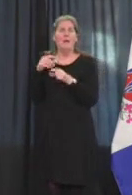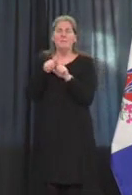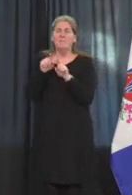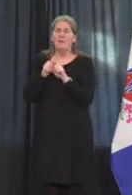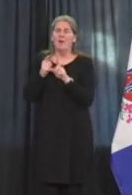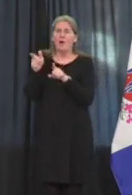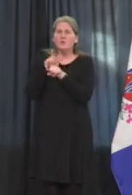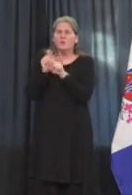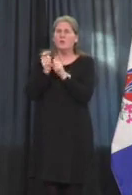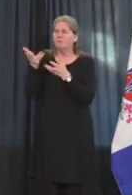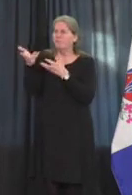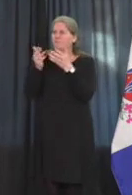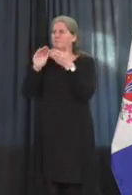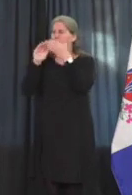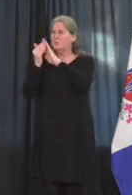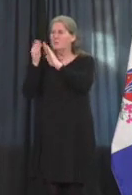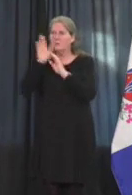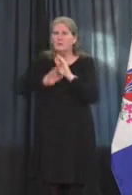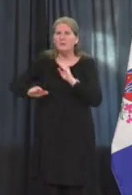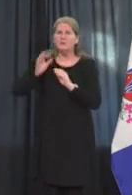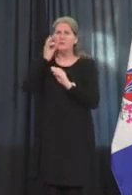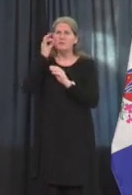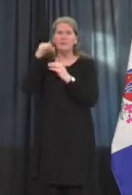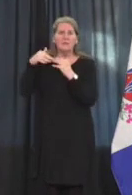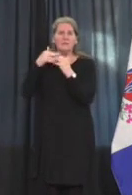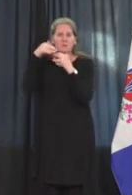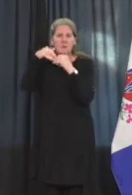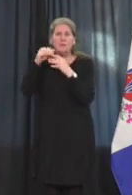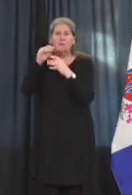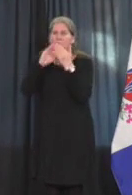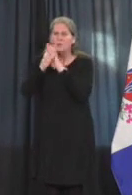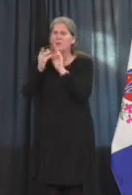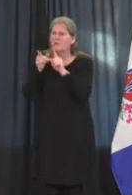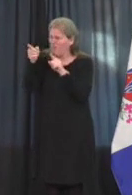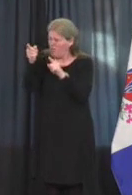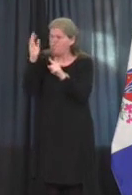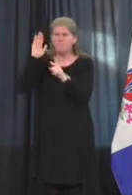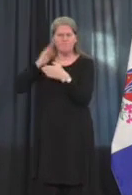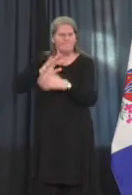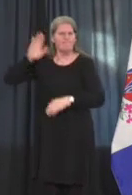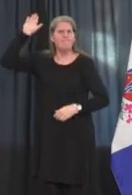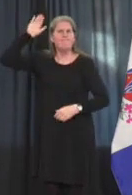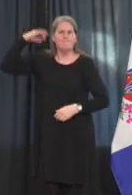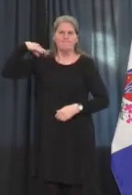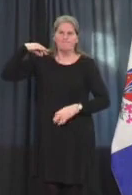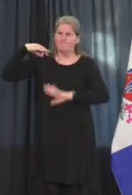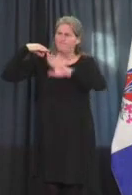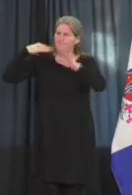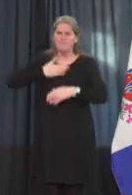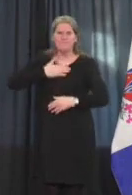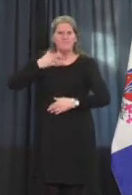FIRST NATION GOVERNMENTS BECAUSE THEY MAY ALSO HAVE PEOPLE WHO WANT TO OR ARE WILLING TO BE